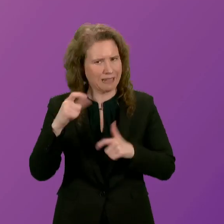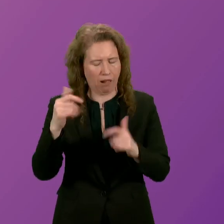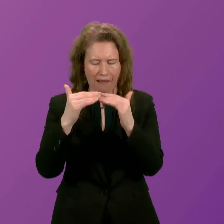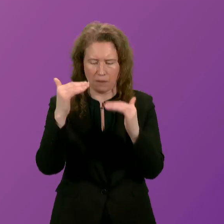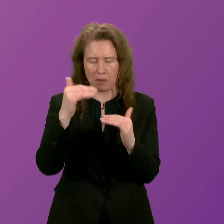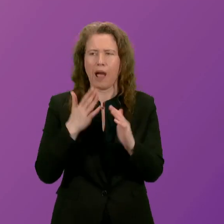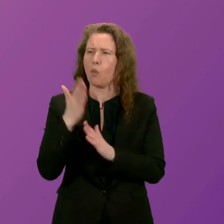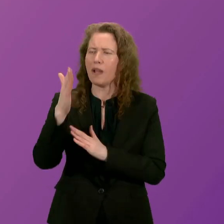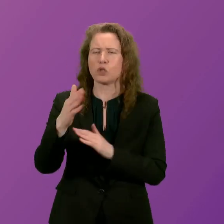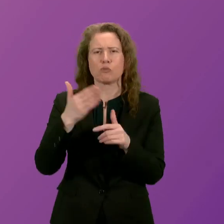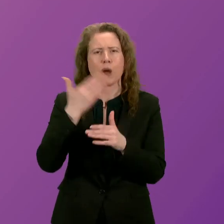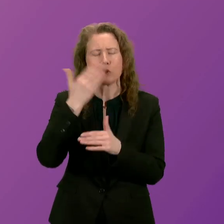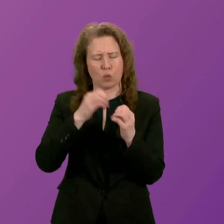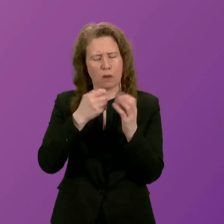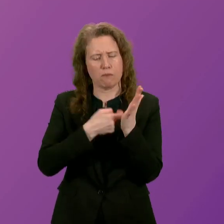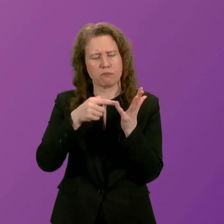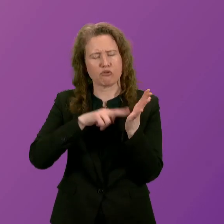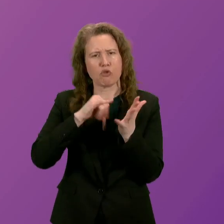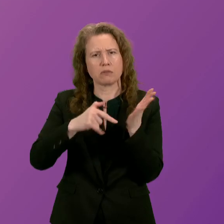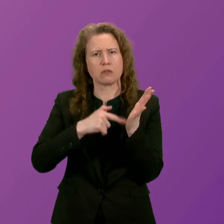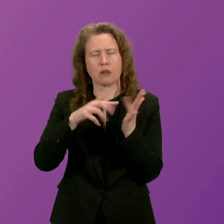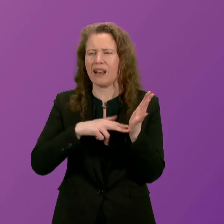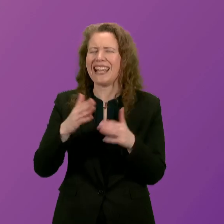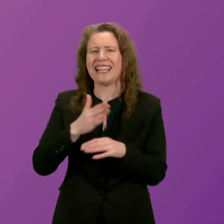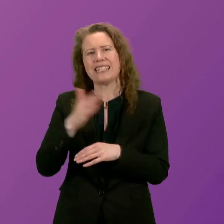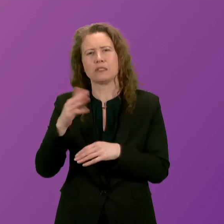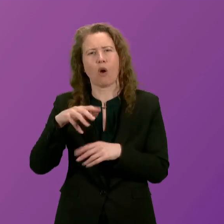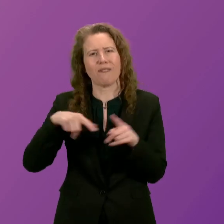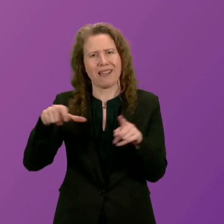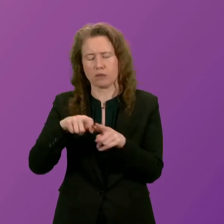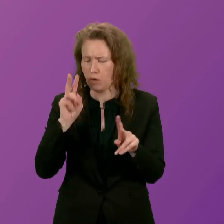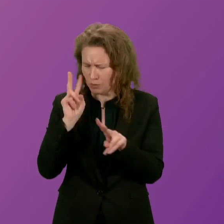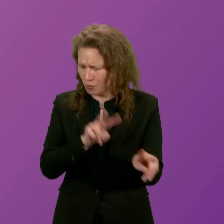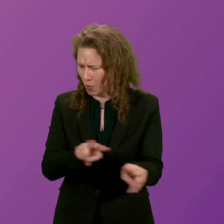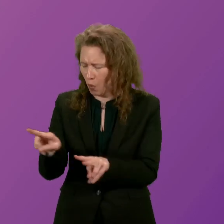Brunstane primary school in east Edinburgh and saw at first hand the effect of the